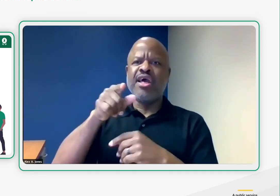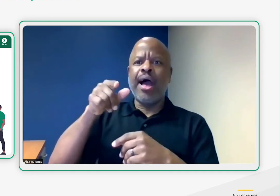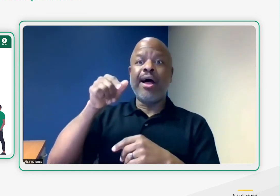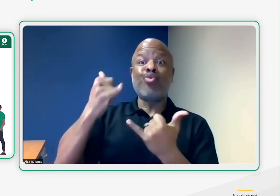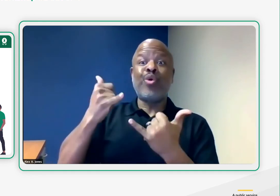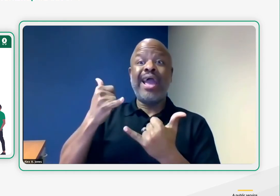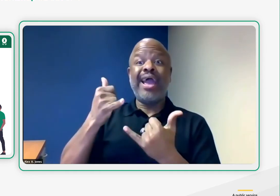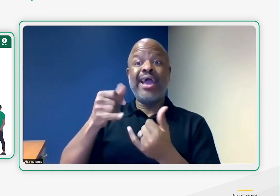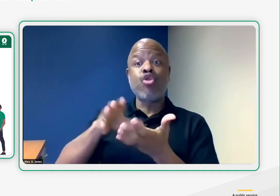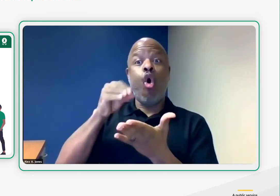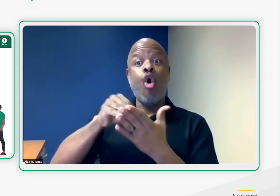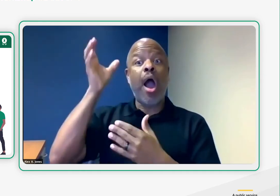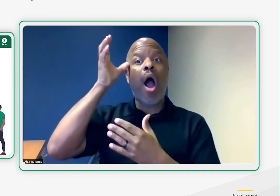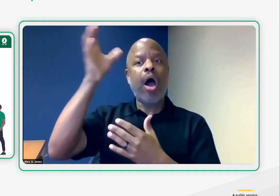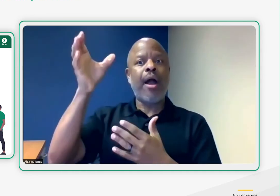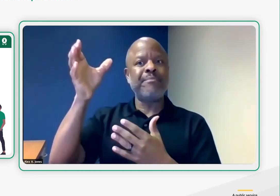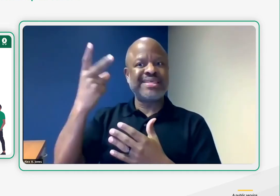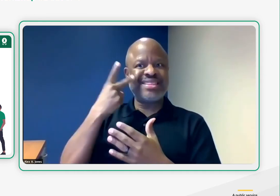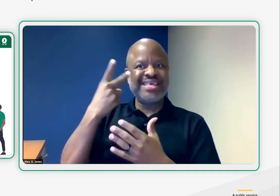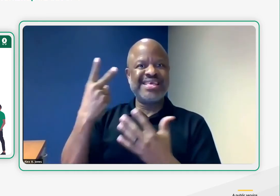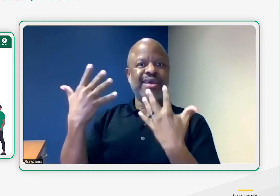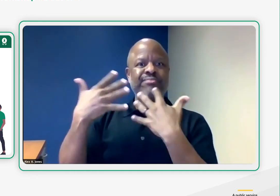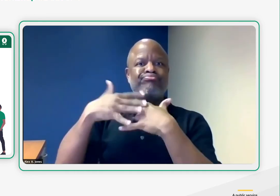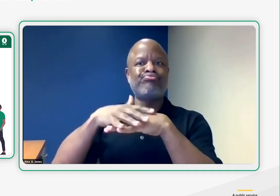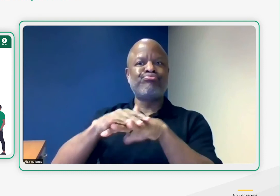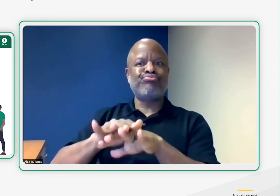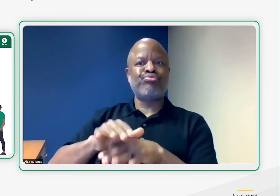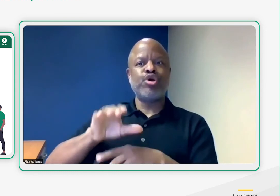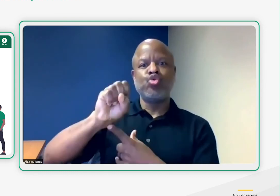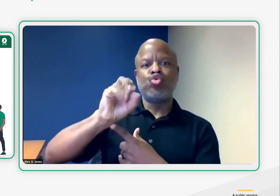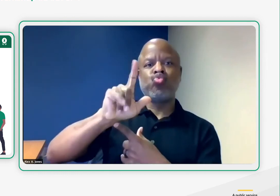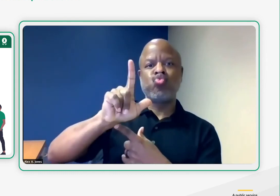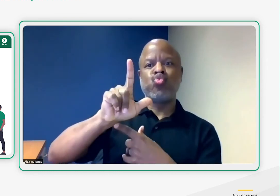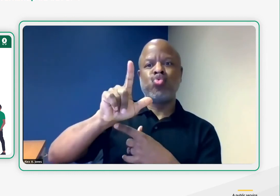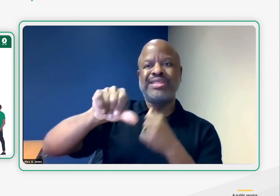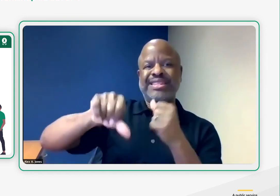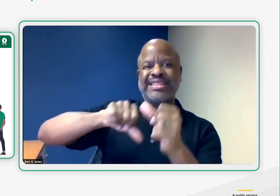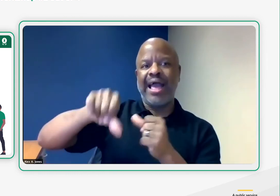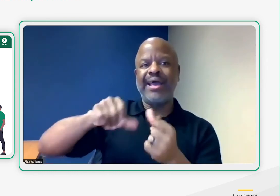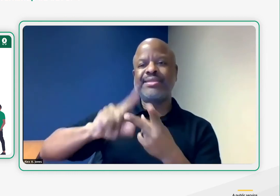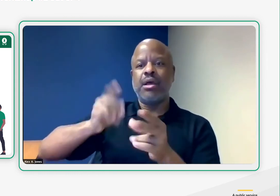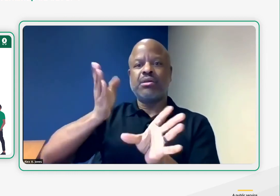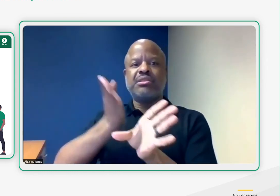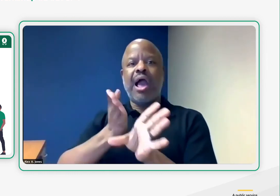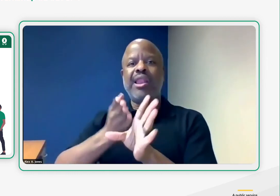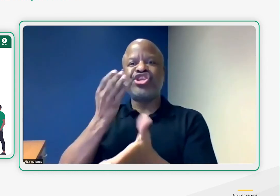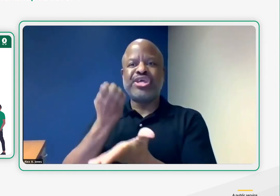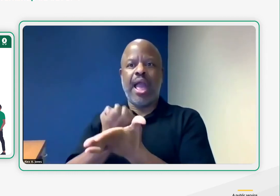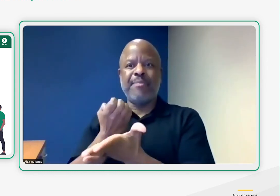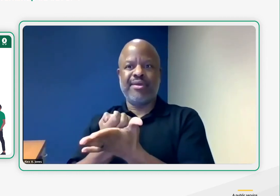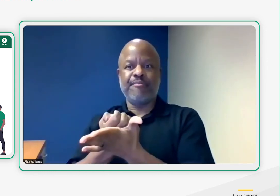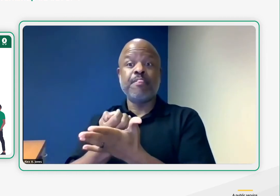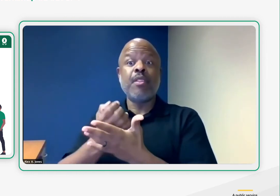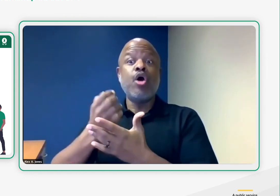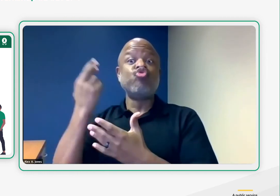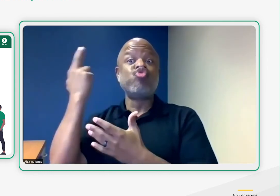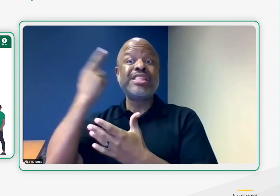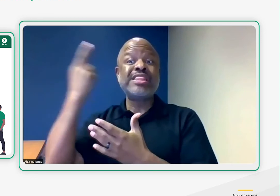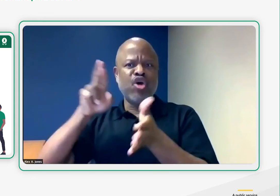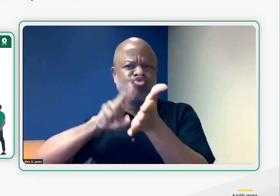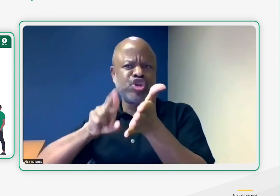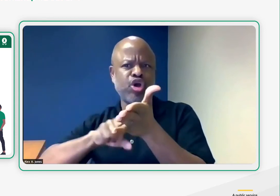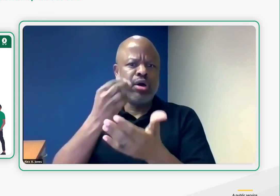So, today we learned the concept of how social science, psychology, and economics, how all